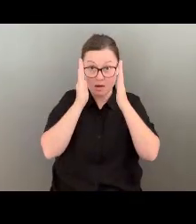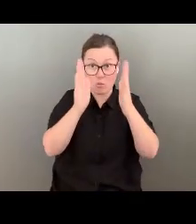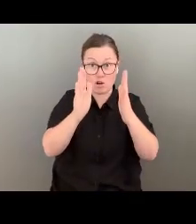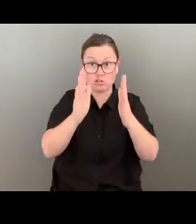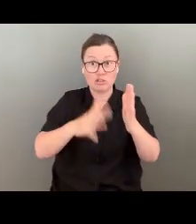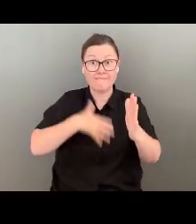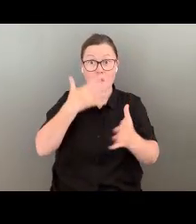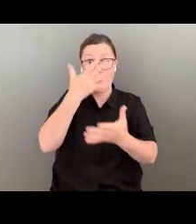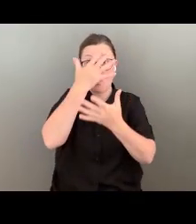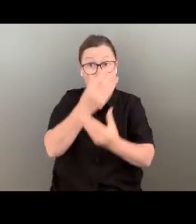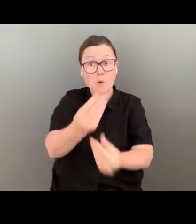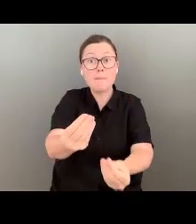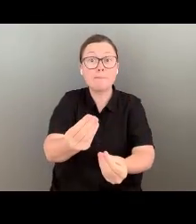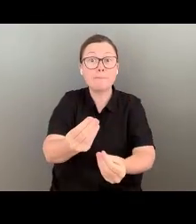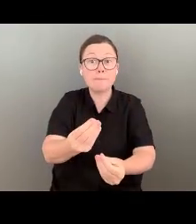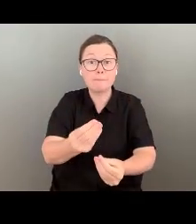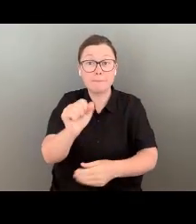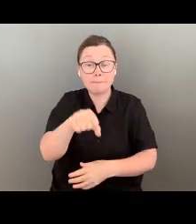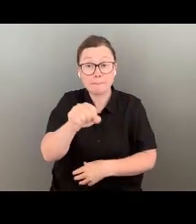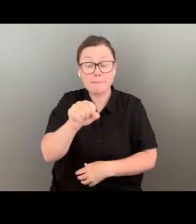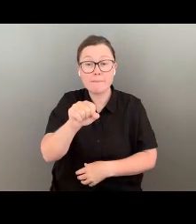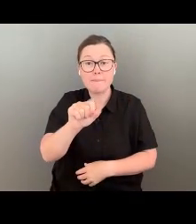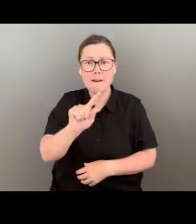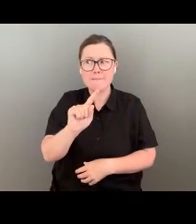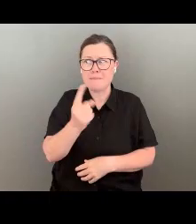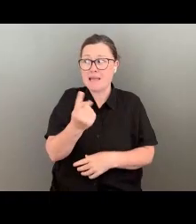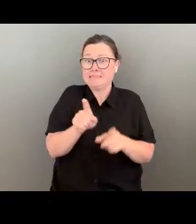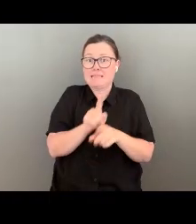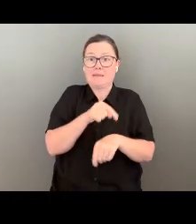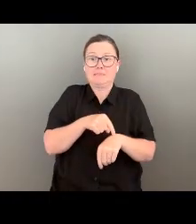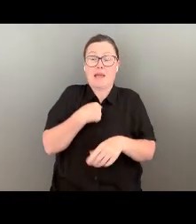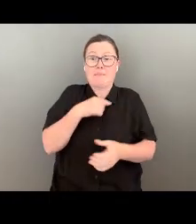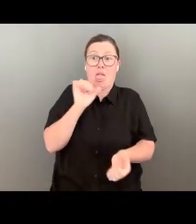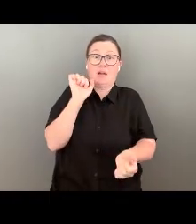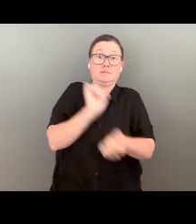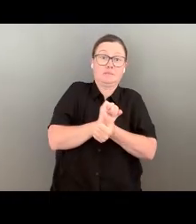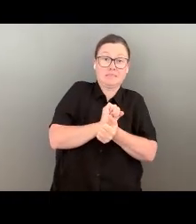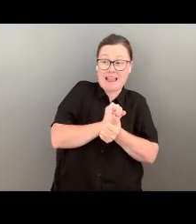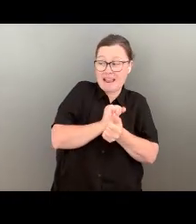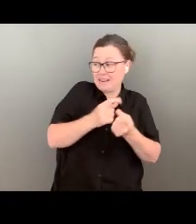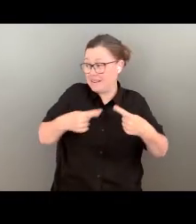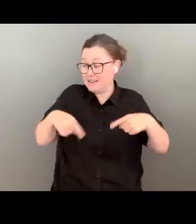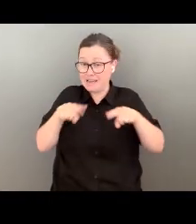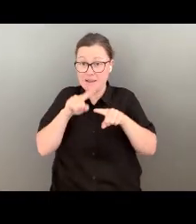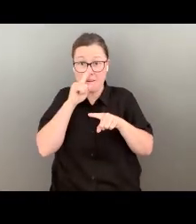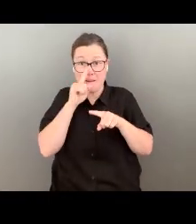to the fact that I was pushed into all these sweaty people. It was really hard to have my own personal space.